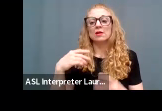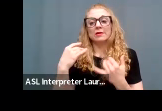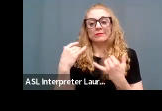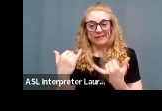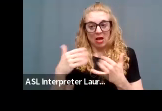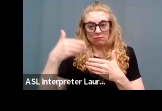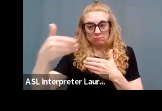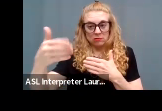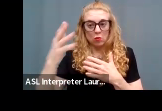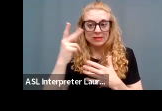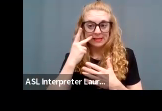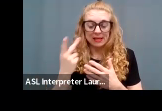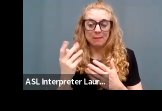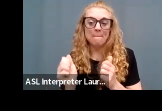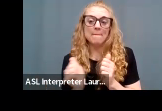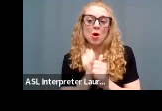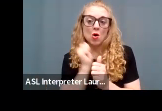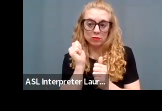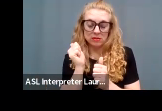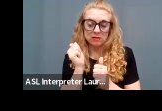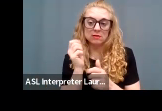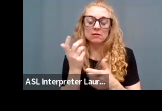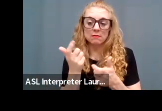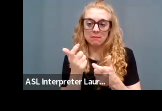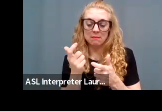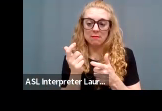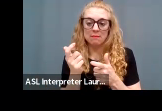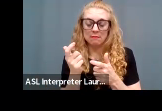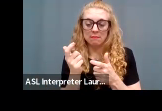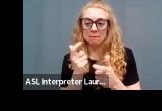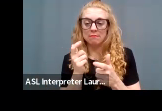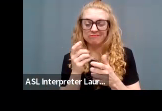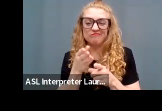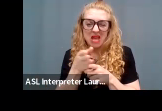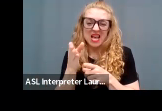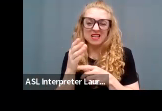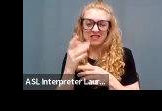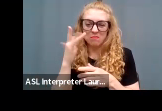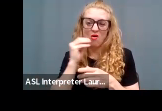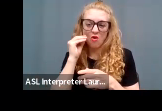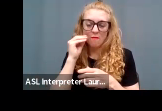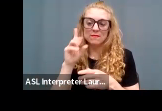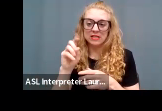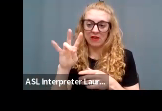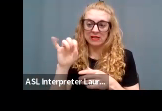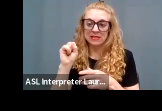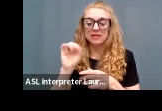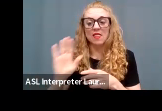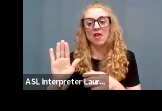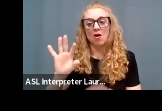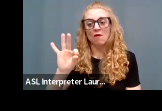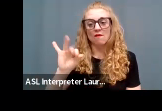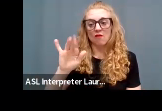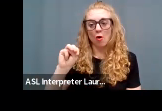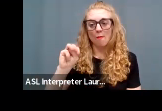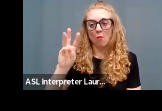see most major smart home devices either get their firmware upgraded or new products coming out will